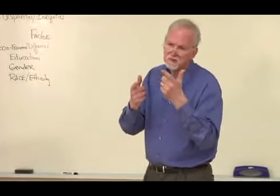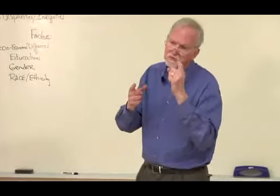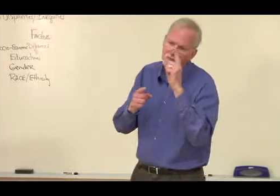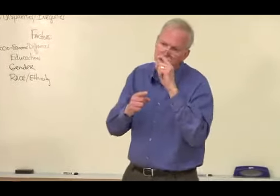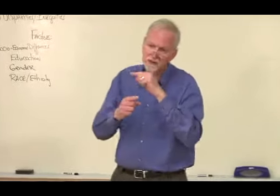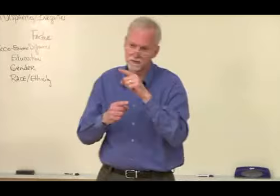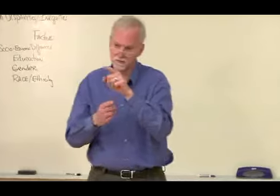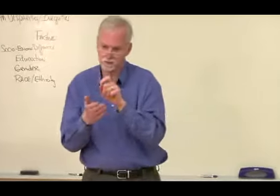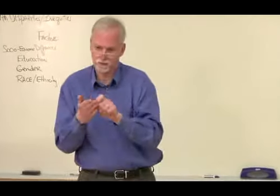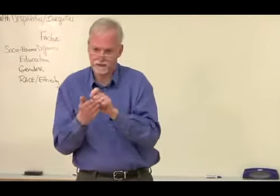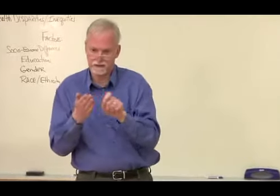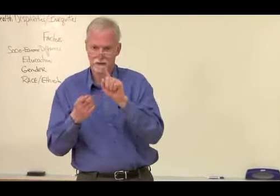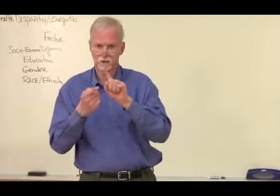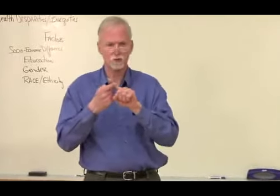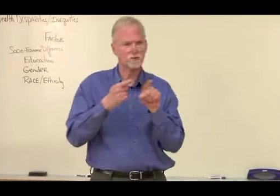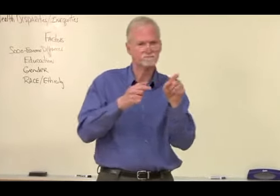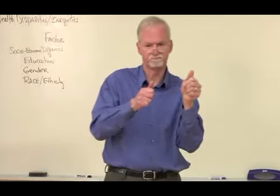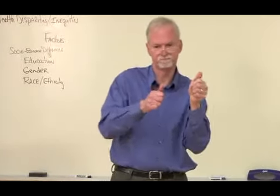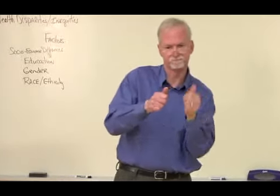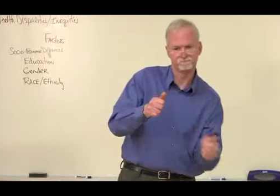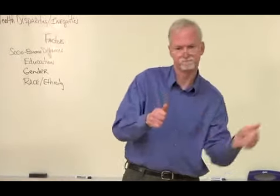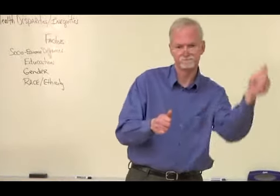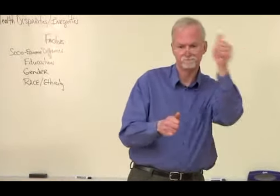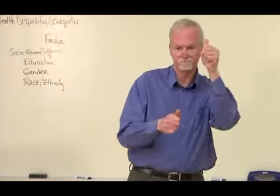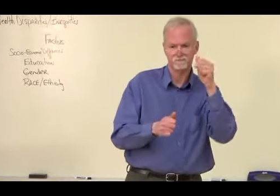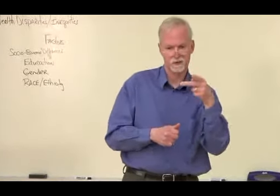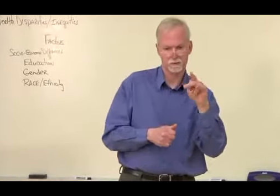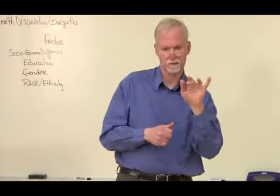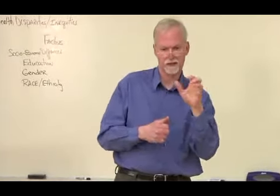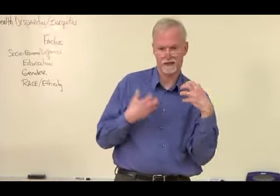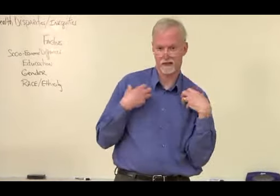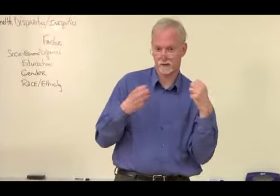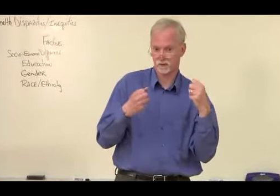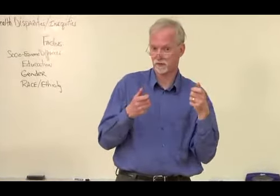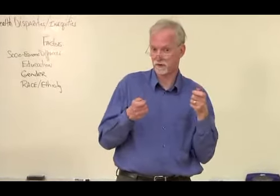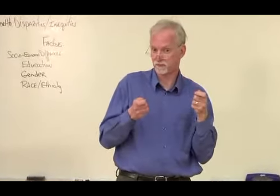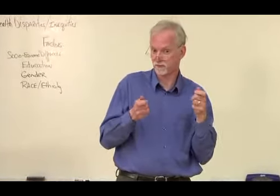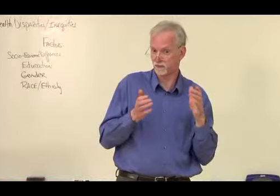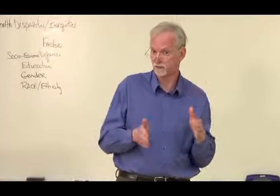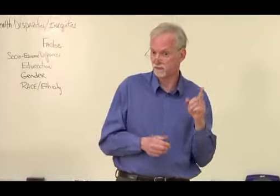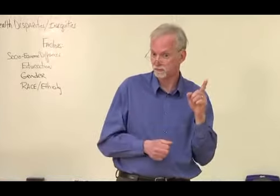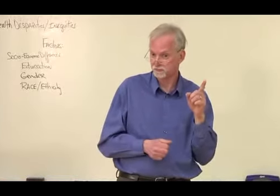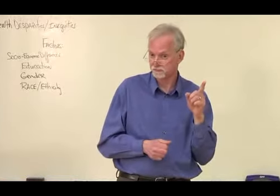Pretend you're writing a letter to some high-up public health official.